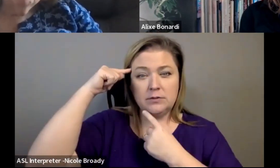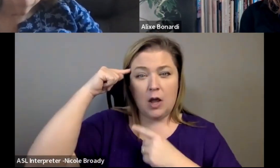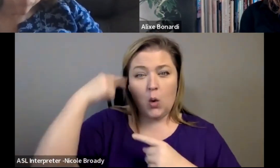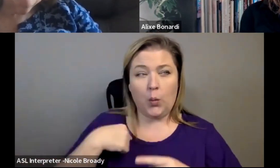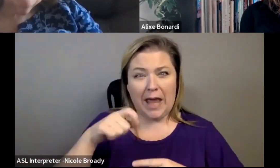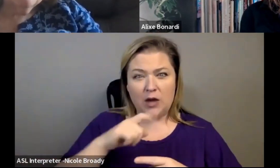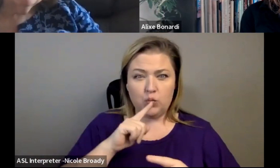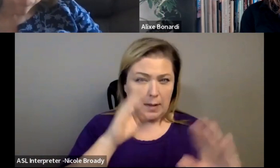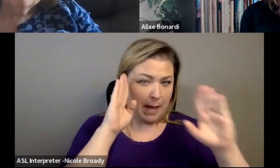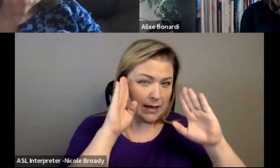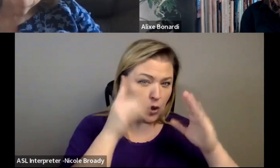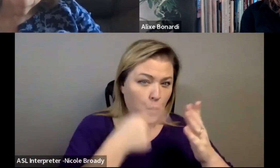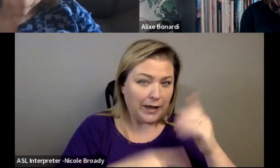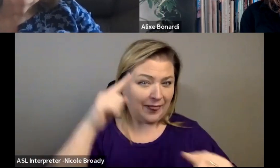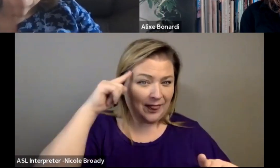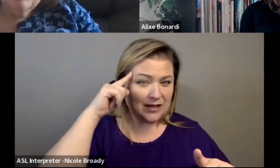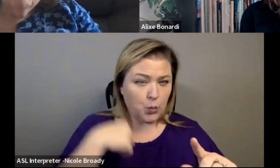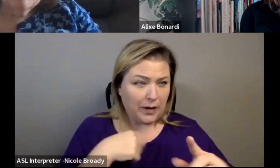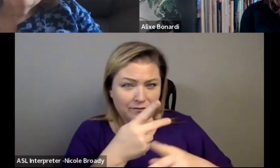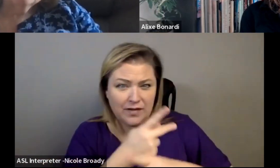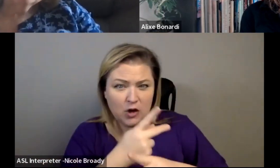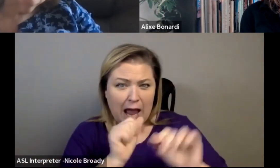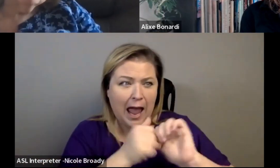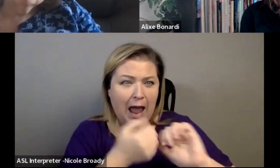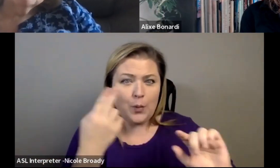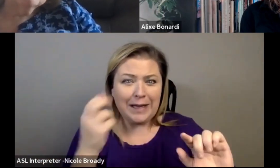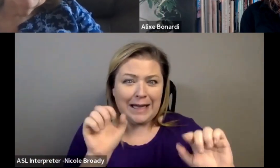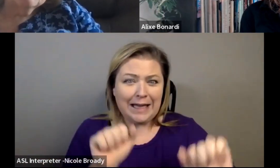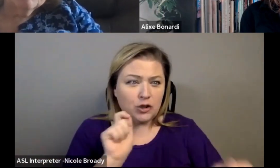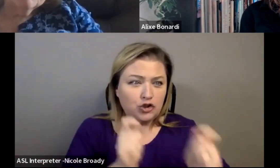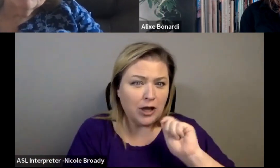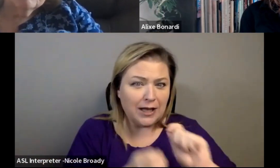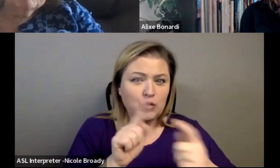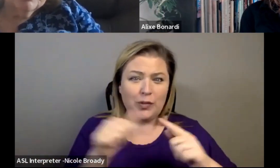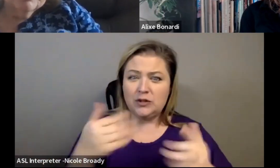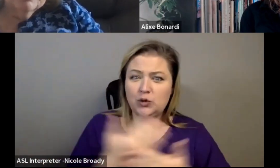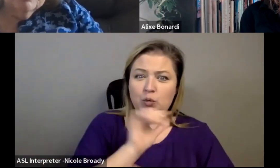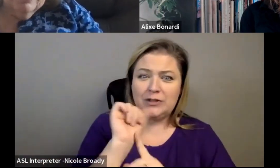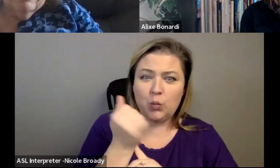of what he was thinking. So we could figure out how he could adjust to the new situation. And